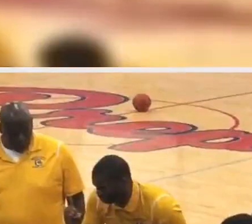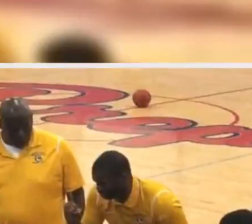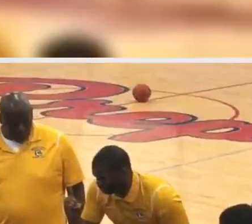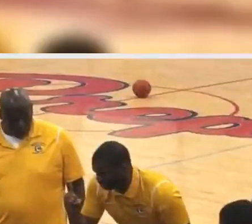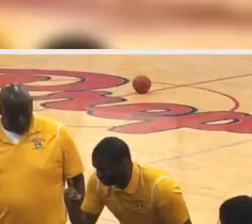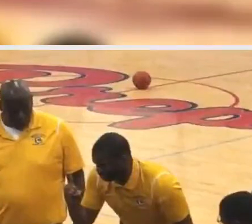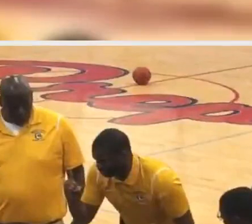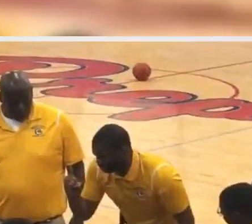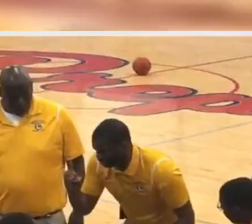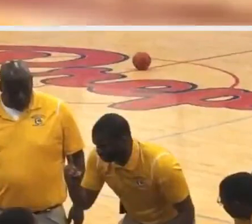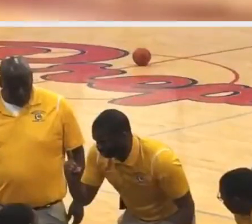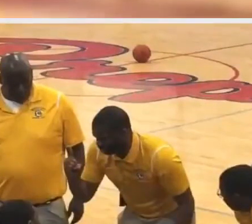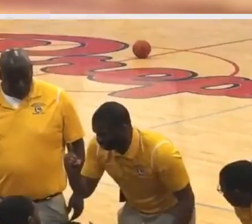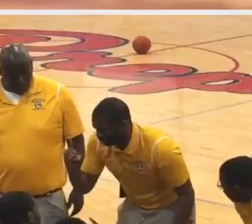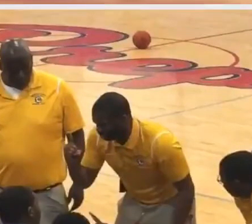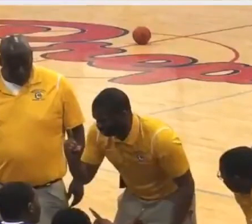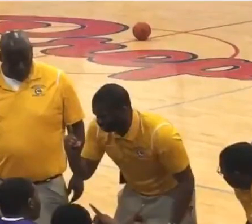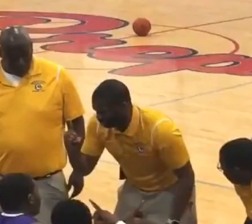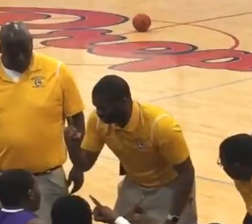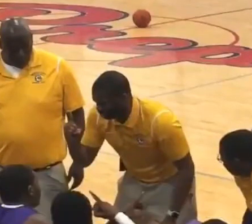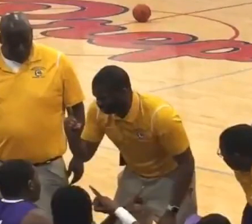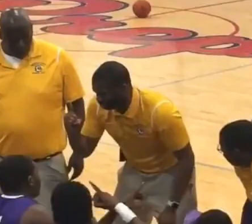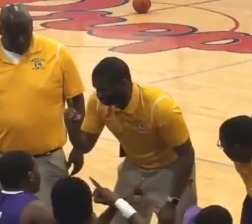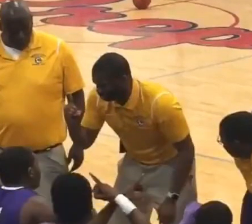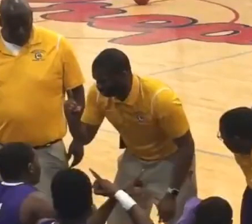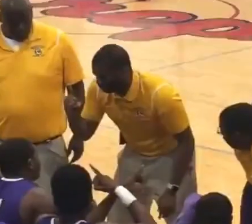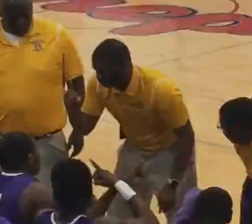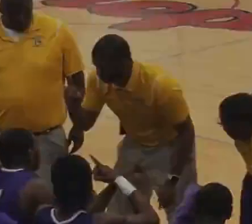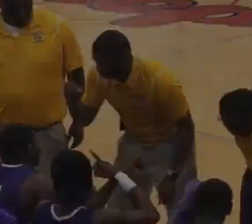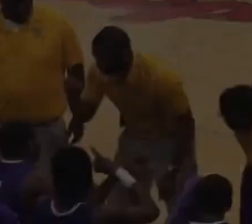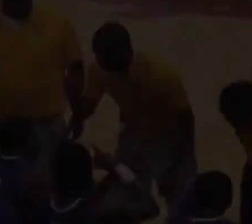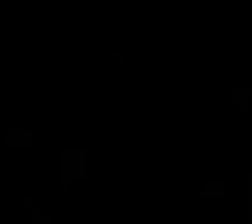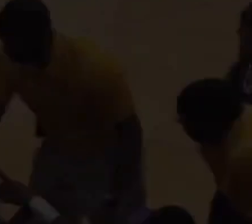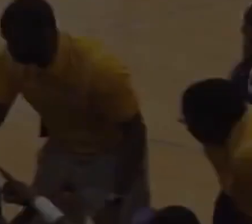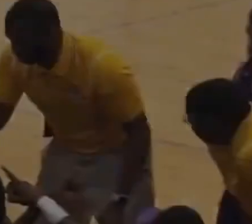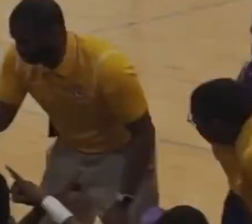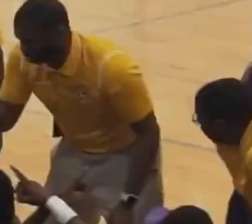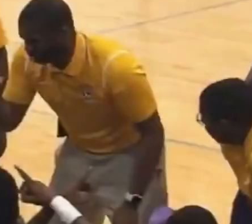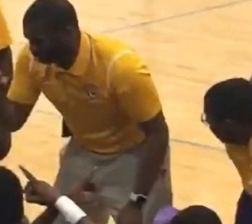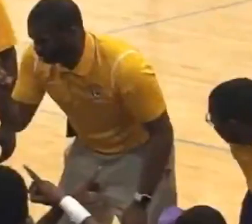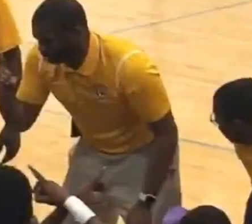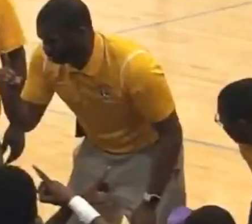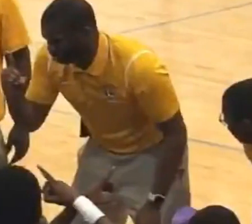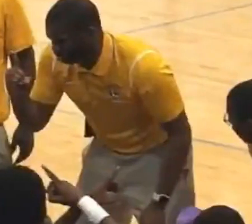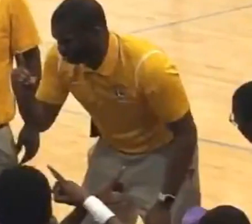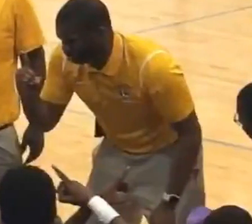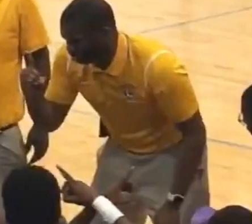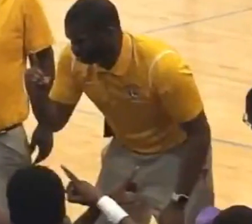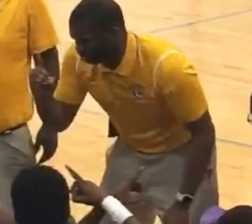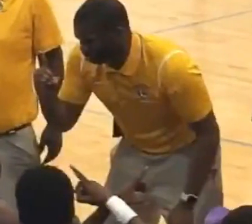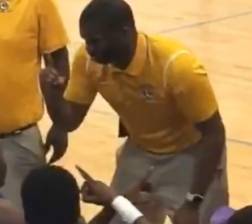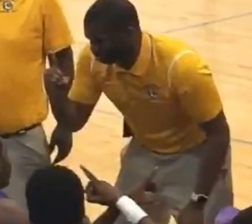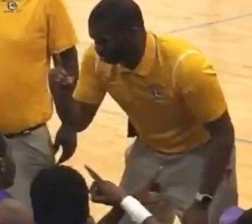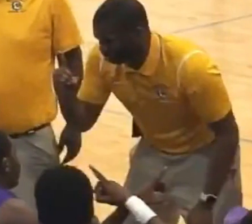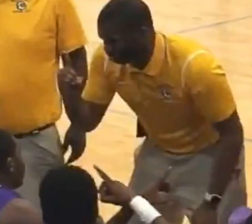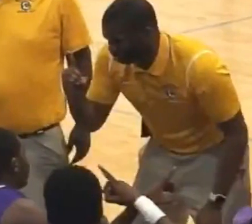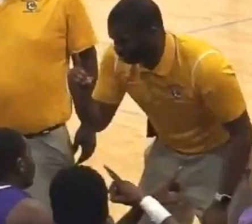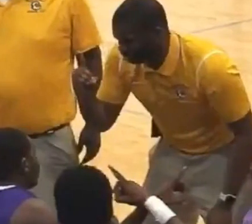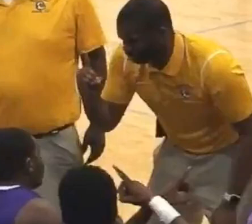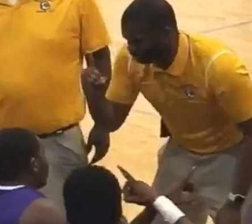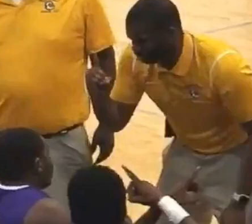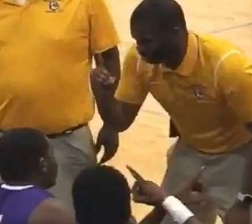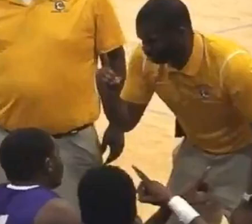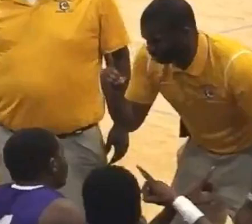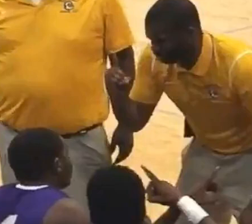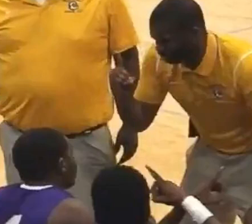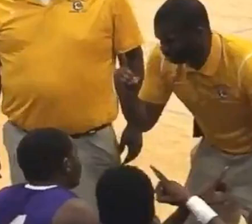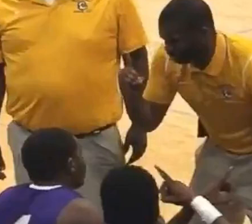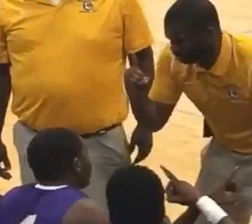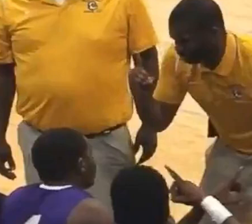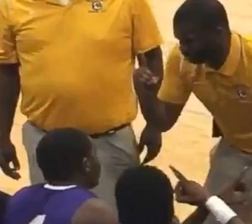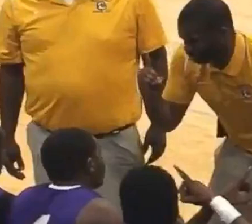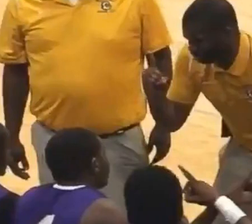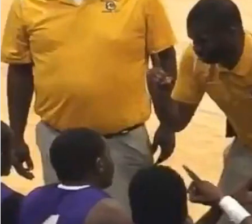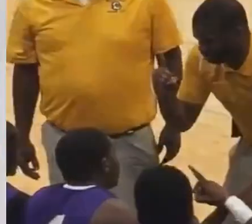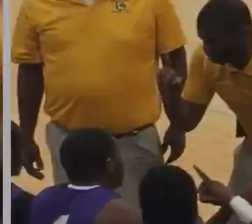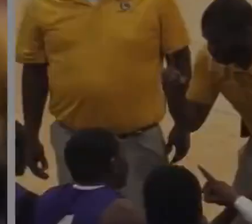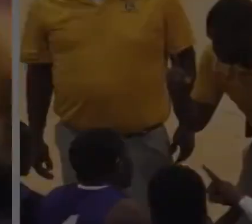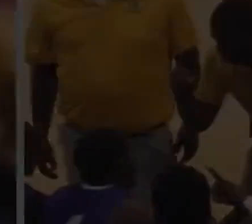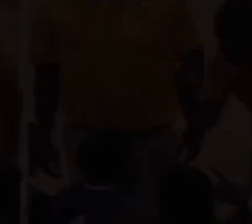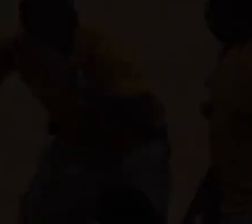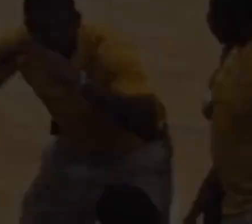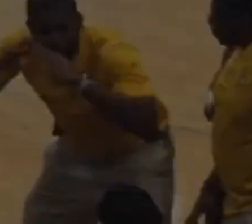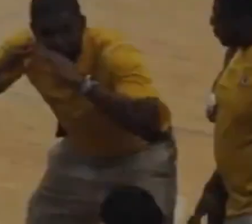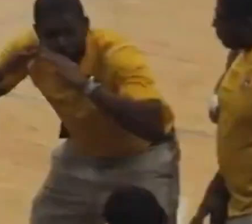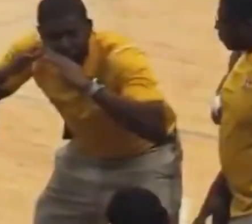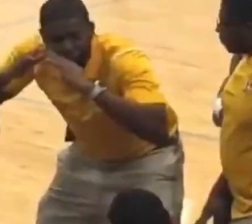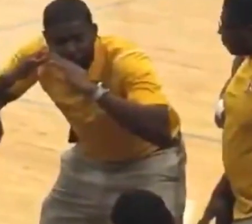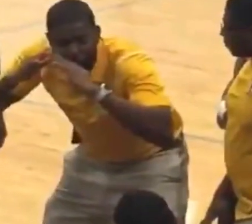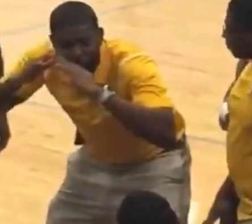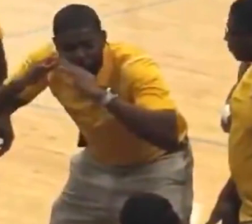"This coach was remarkable," Kenny Griffi tweeted in the caption of the video. "Just before this the coach had a conversation with his best player that was the best coaching communication I’d ever seen